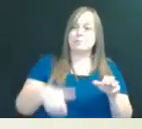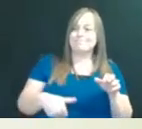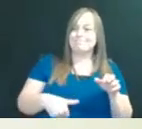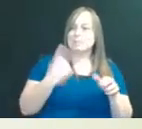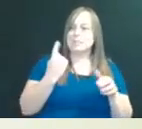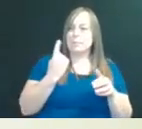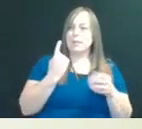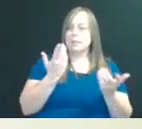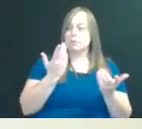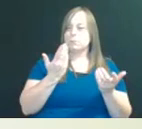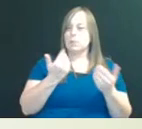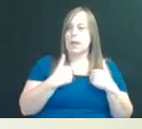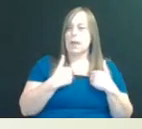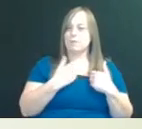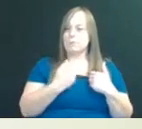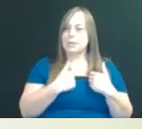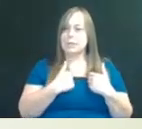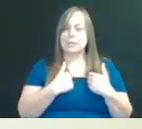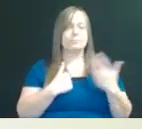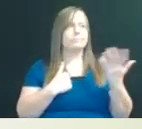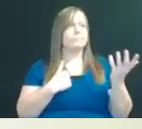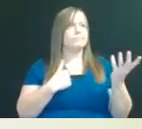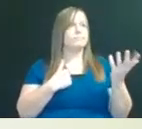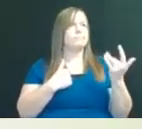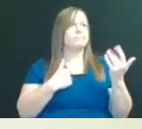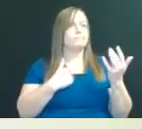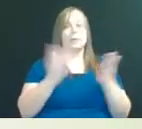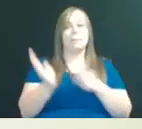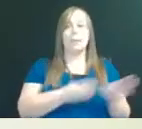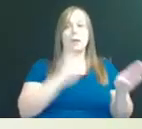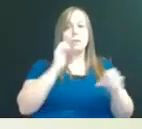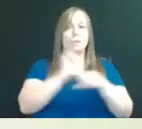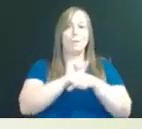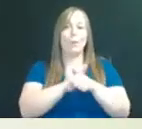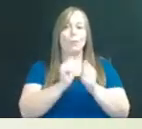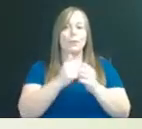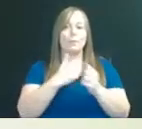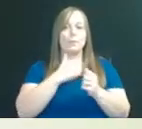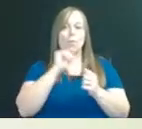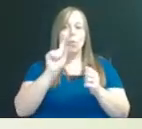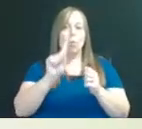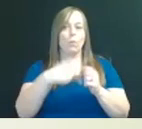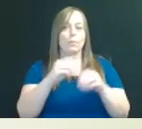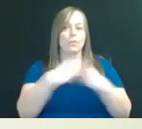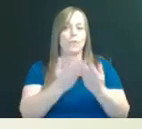they have a plan for employment with you but they're only providing counseling and guidance